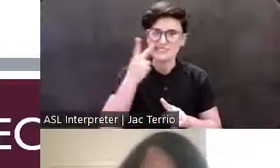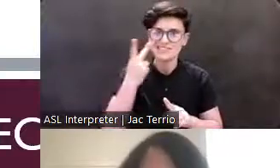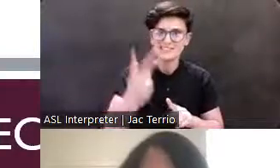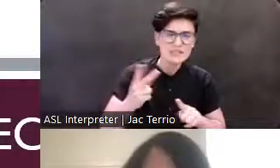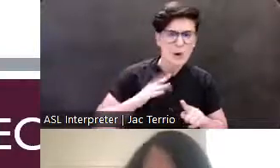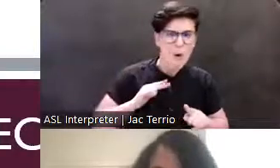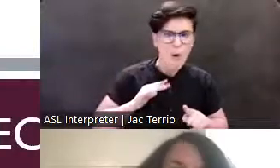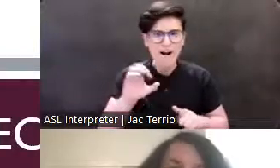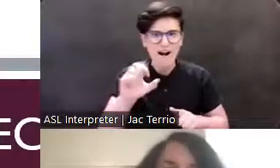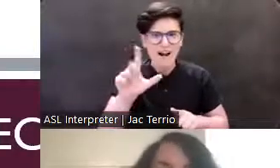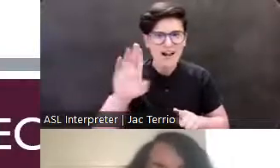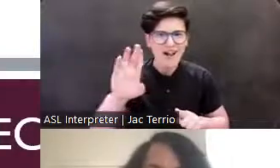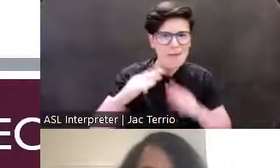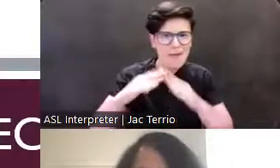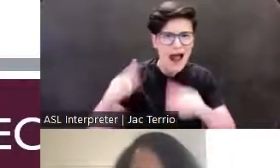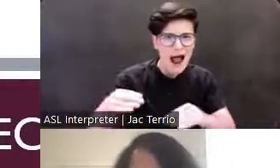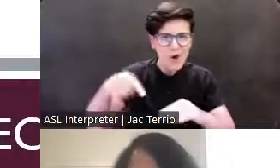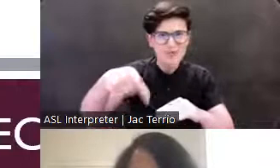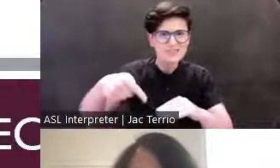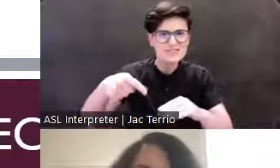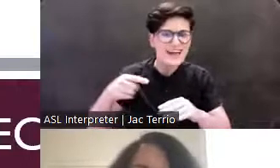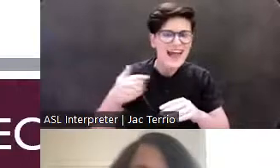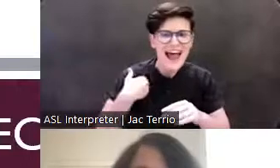where there is a pool table. Or there is the leasing office.